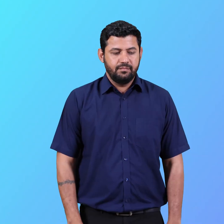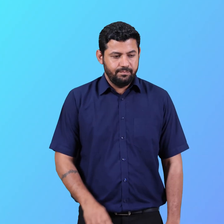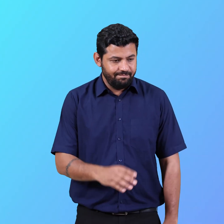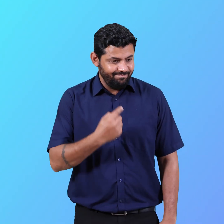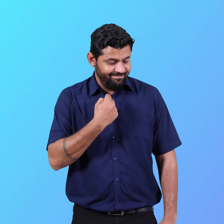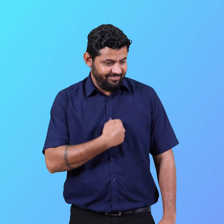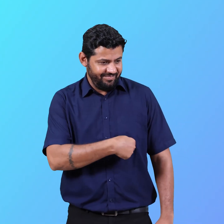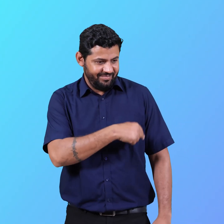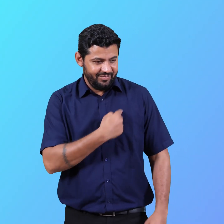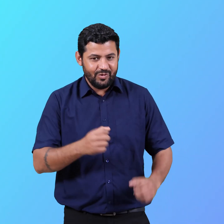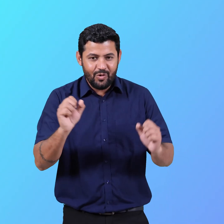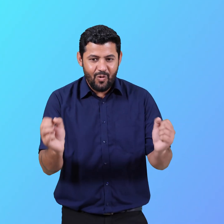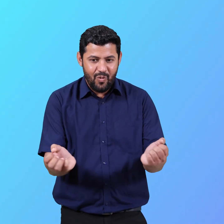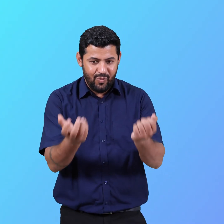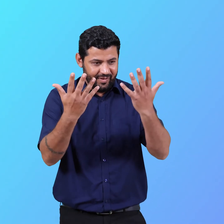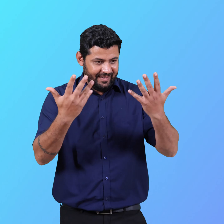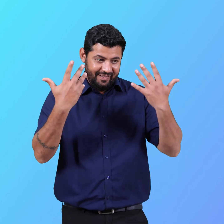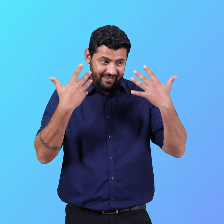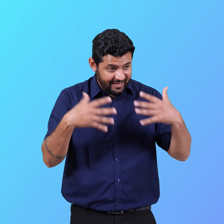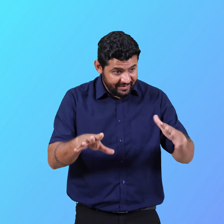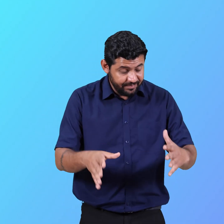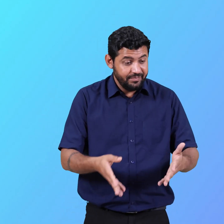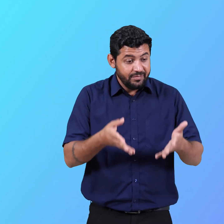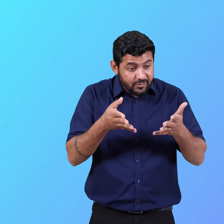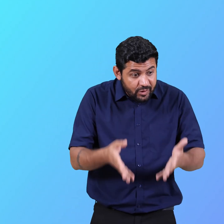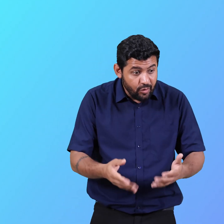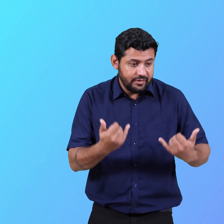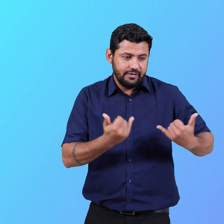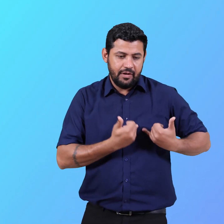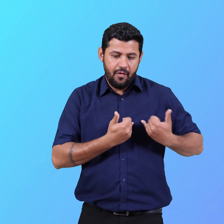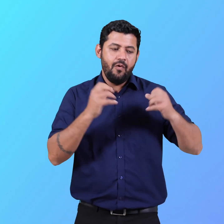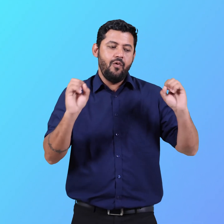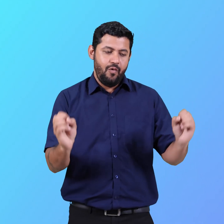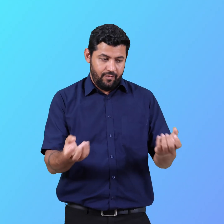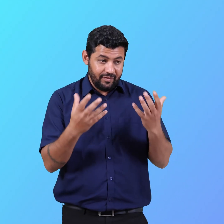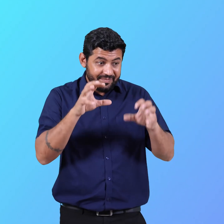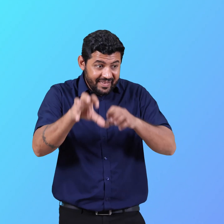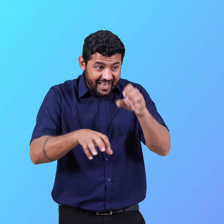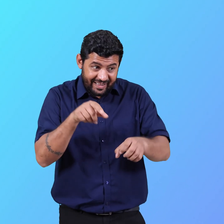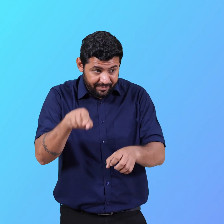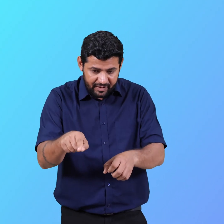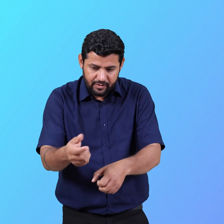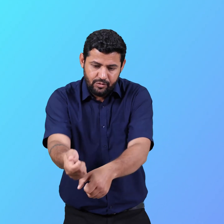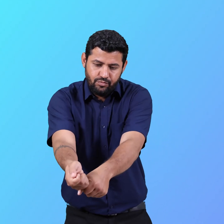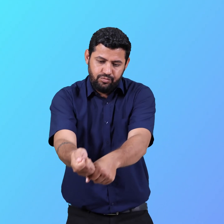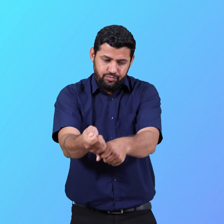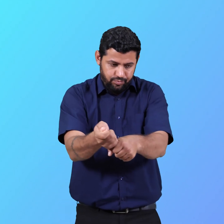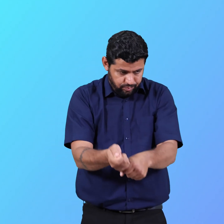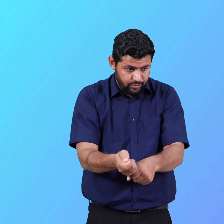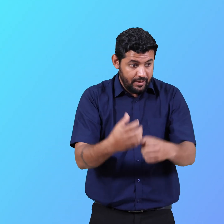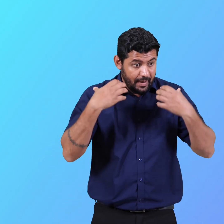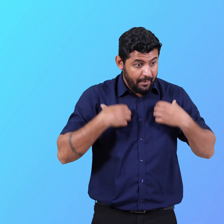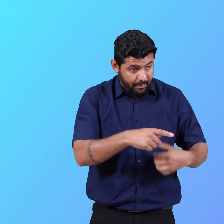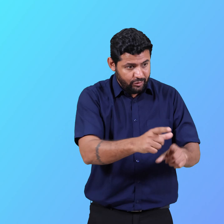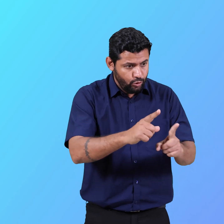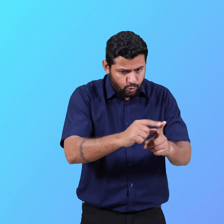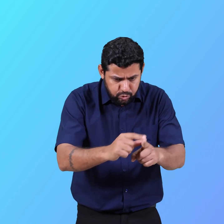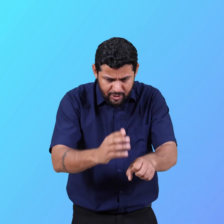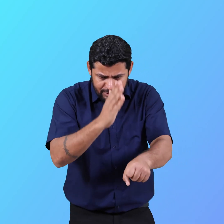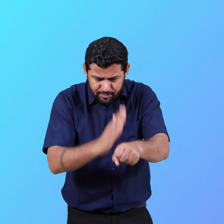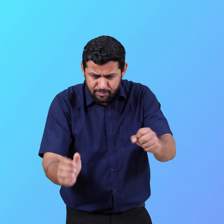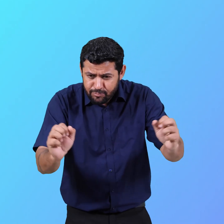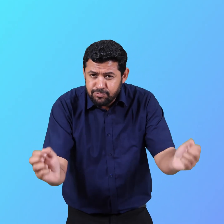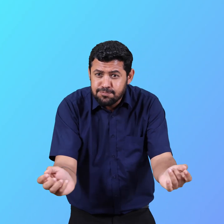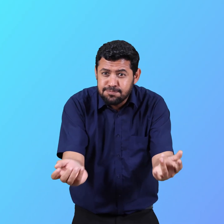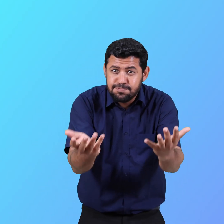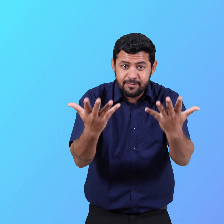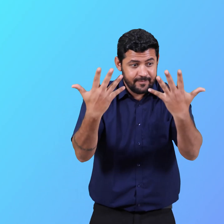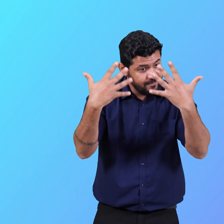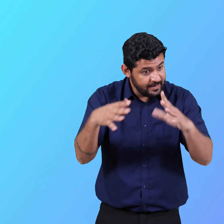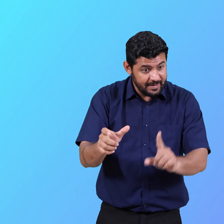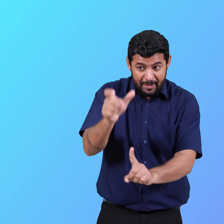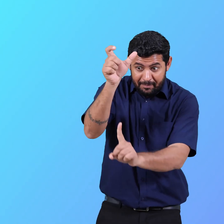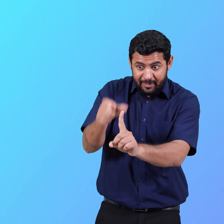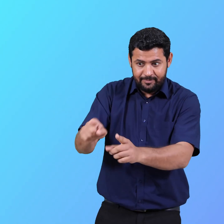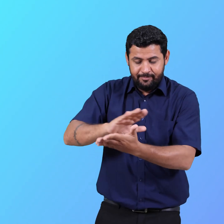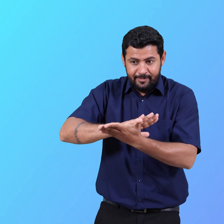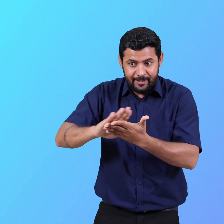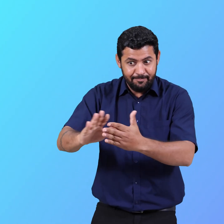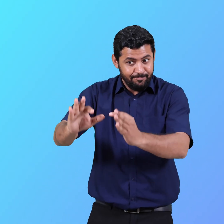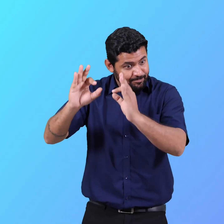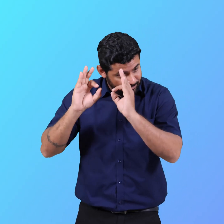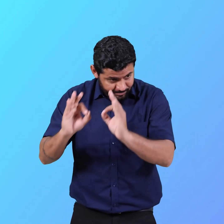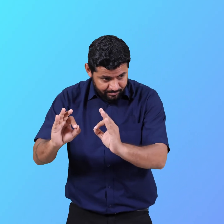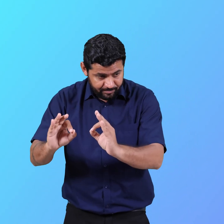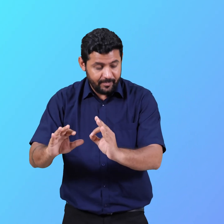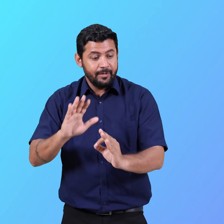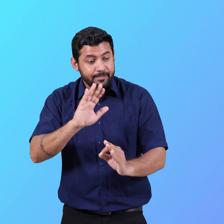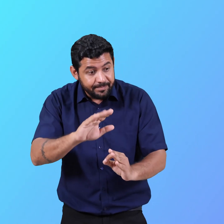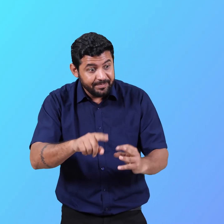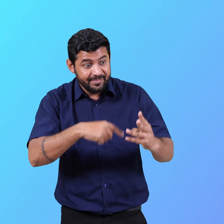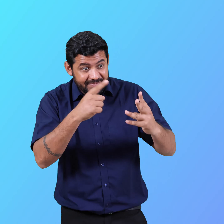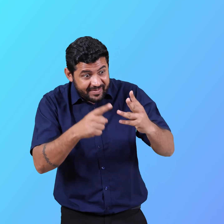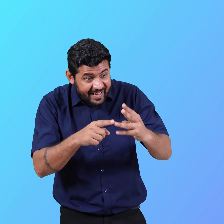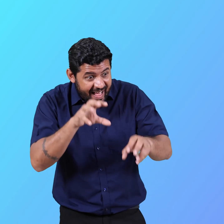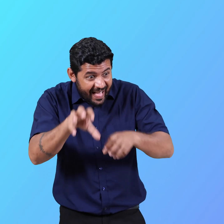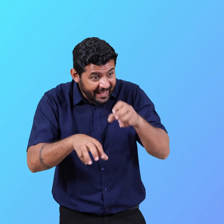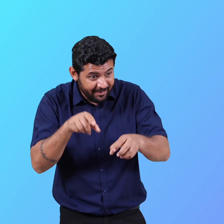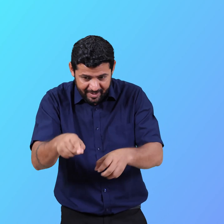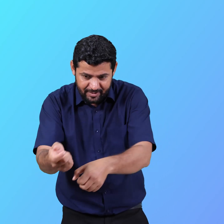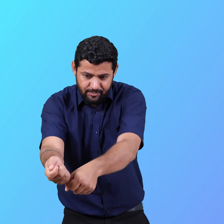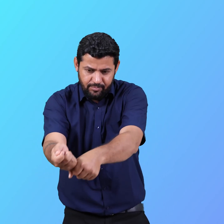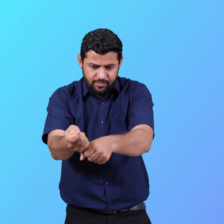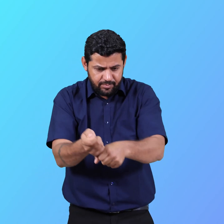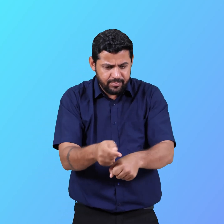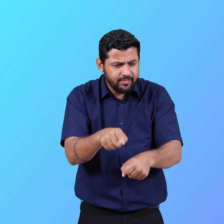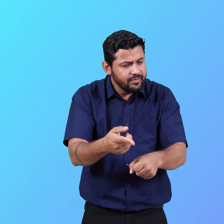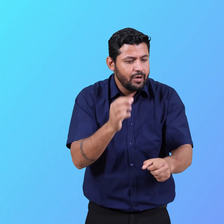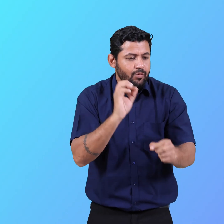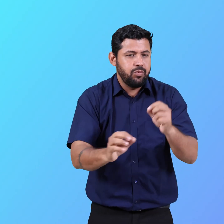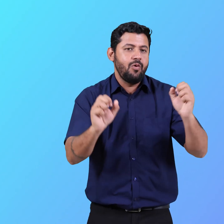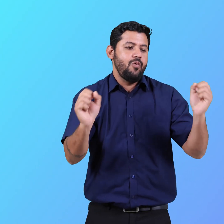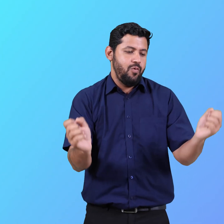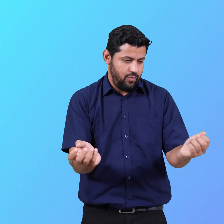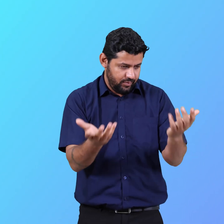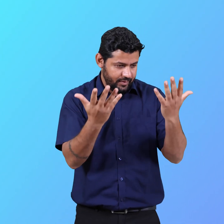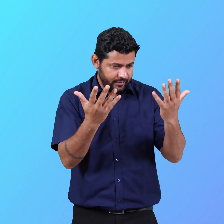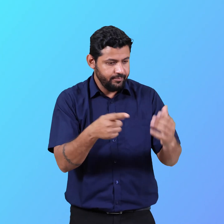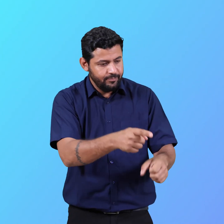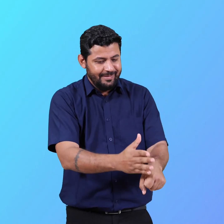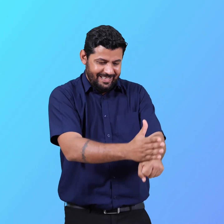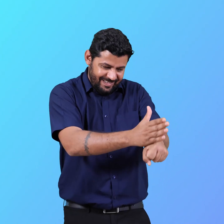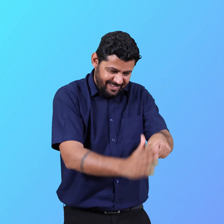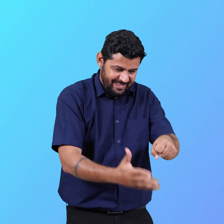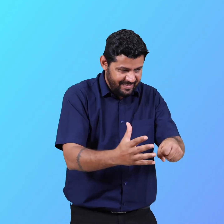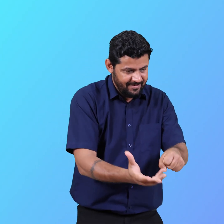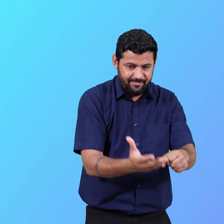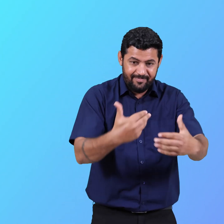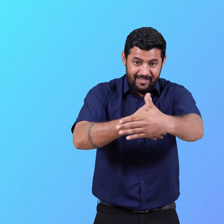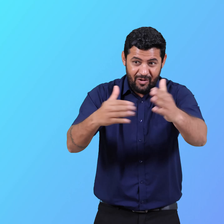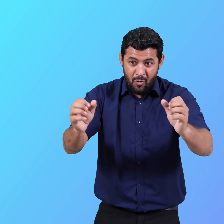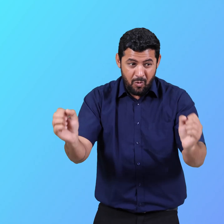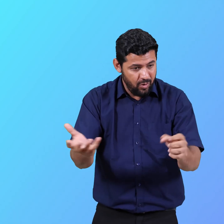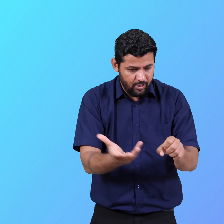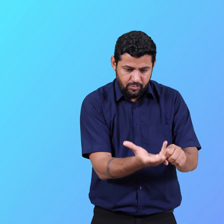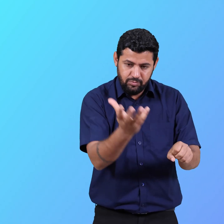“Then the priest must offer the sin offering to make that person pure. After that, he will kill the animal for the burnt offering.